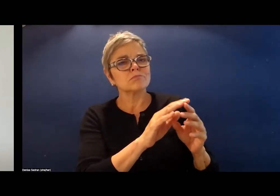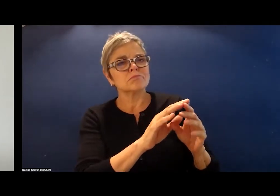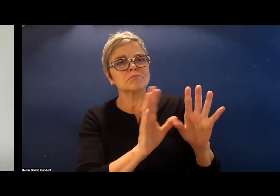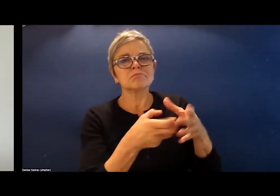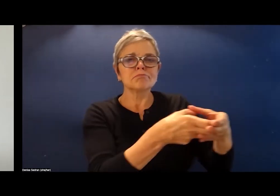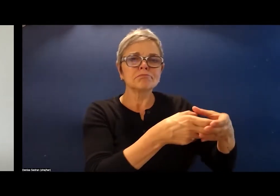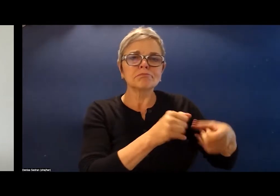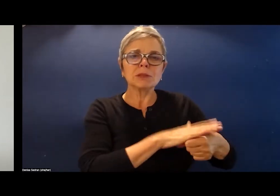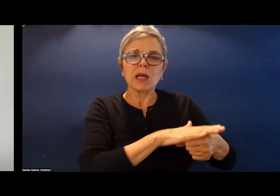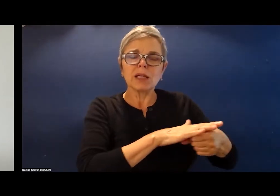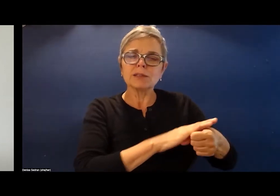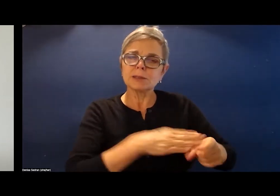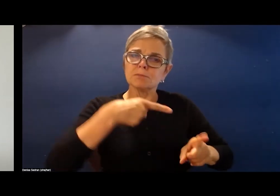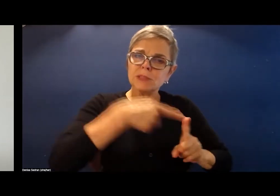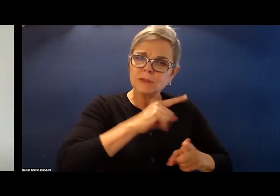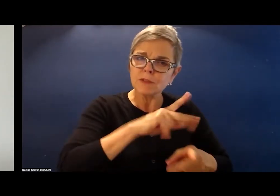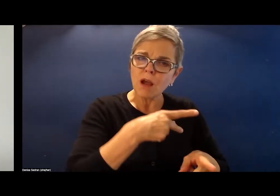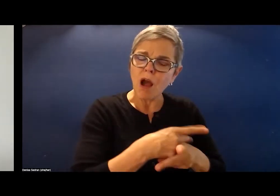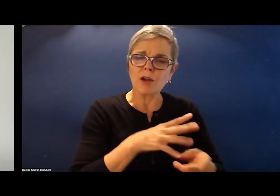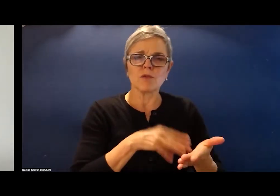that are about certain kinds of learning and certain kinds of histories.